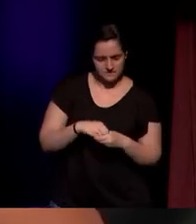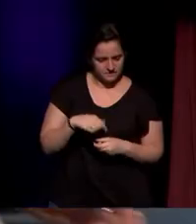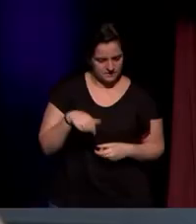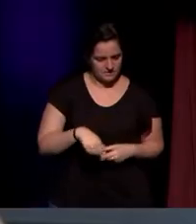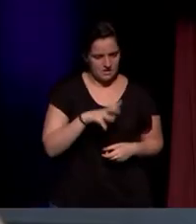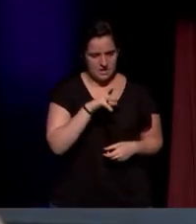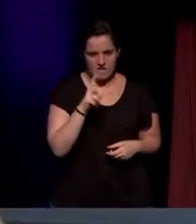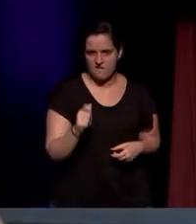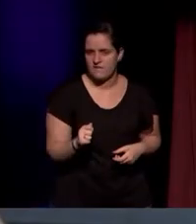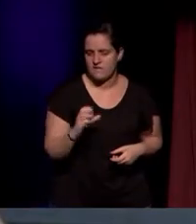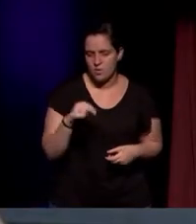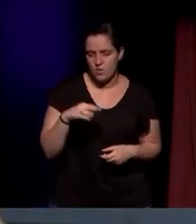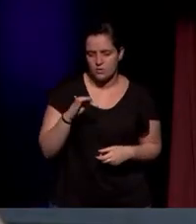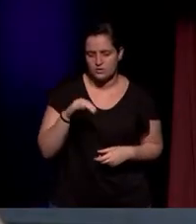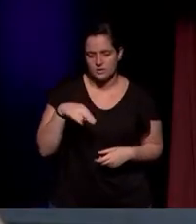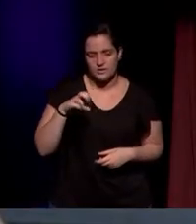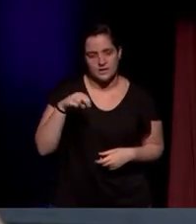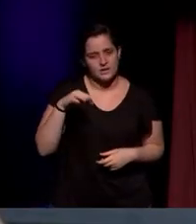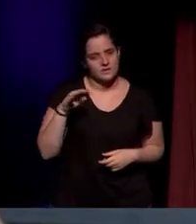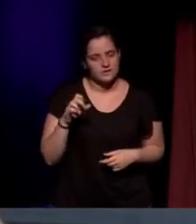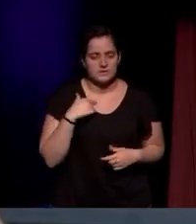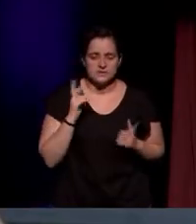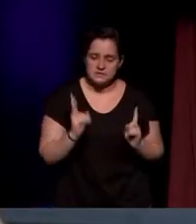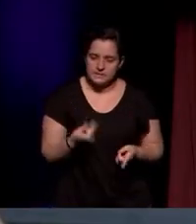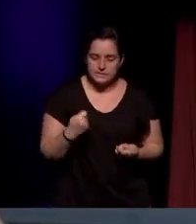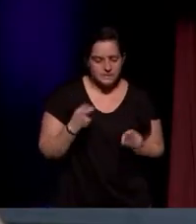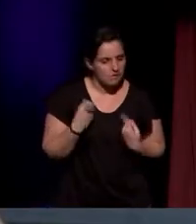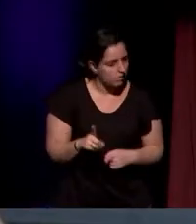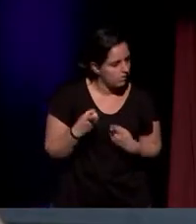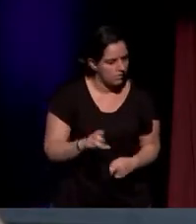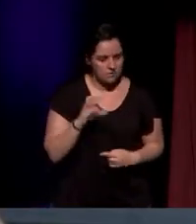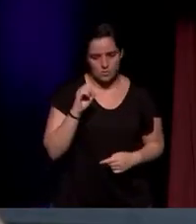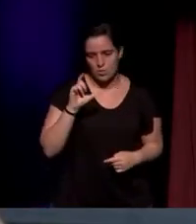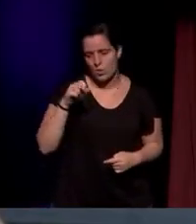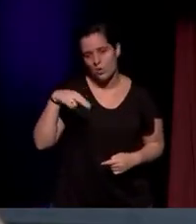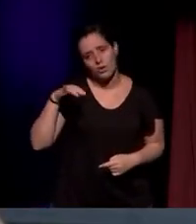We have always had to fight against patriarchy, colonialism, etc.